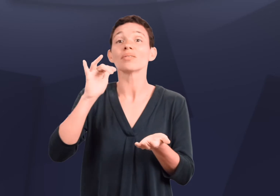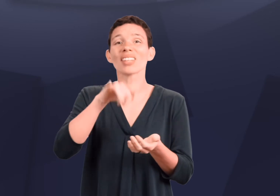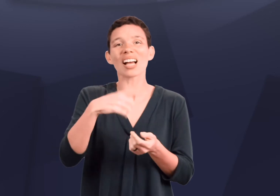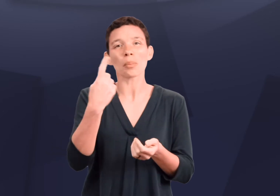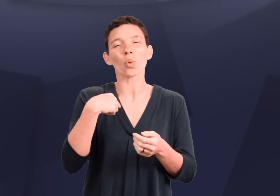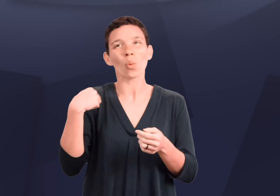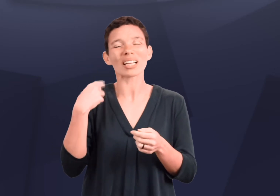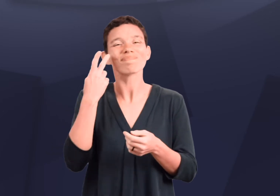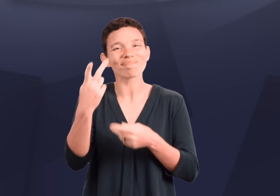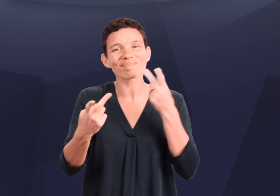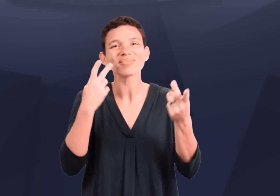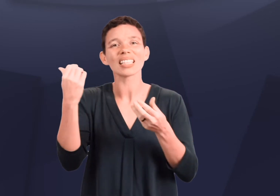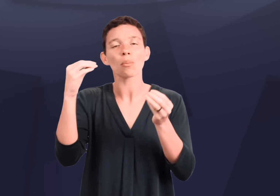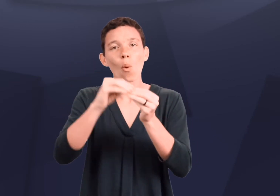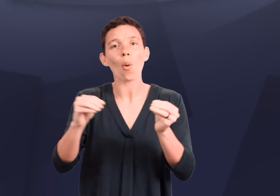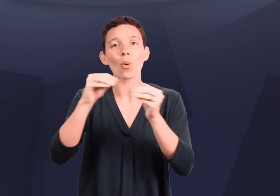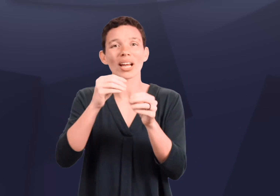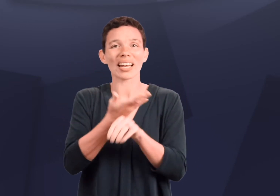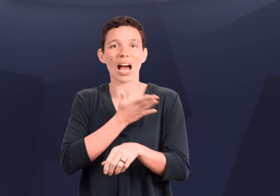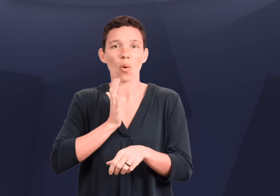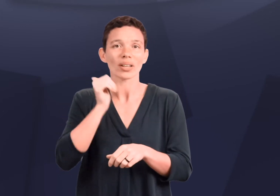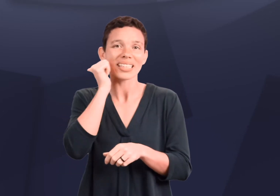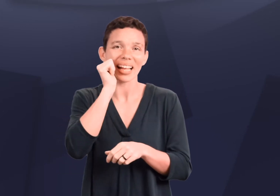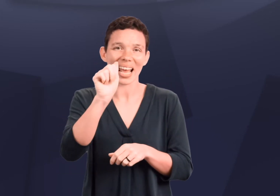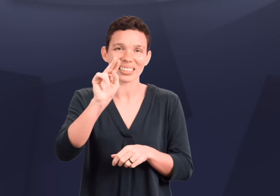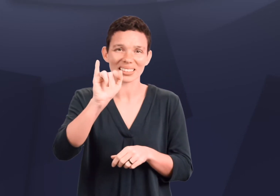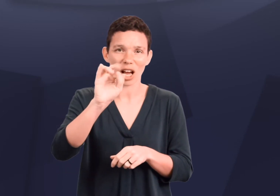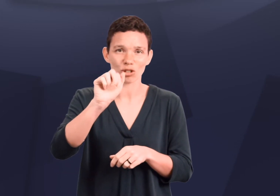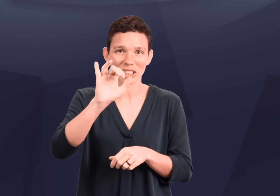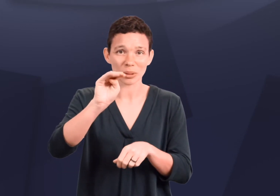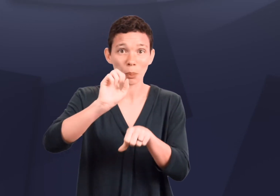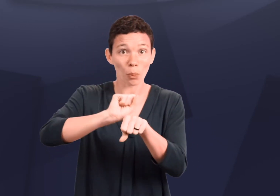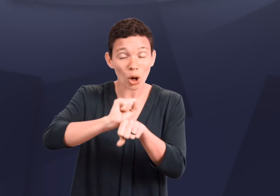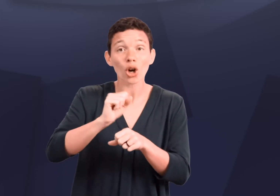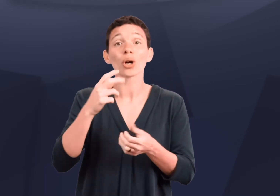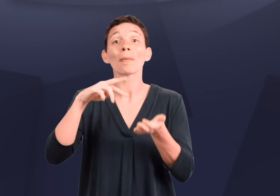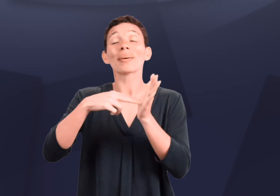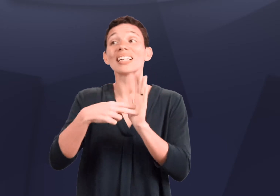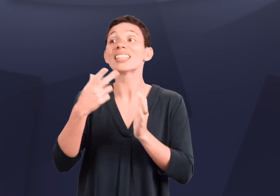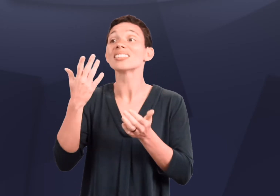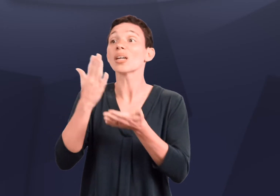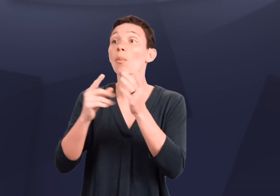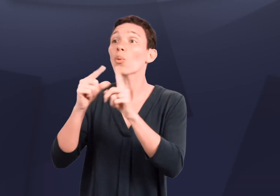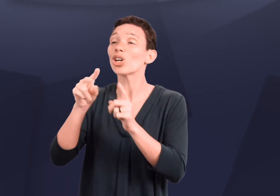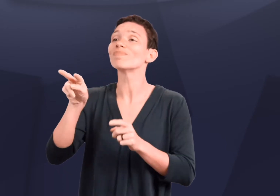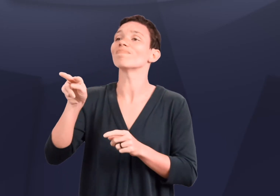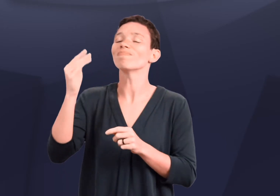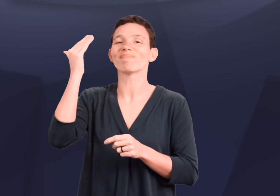when we are doing our daily anti-racism work. We see these words often, but they may be triggering.